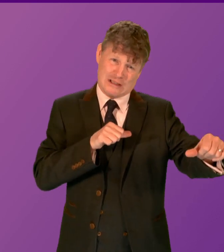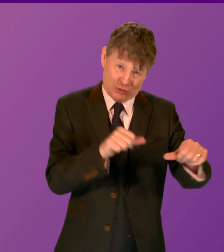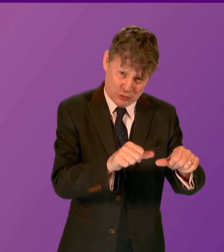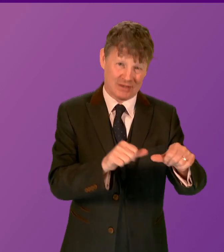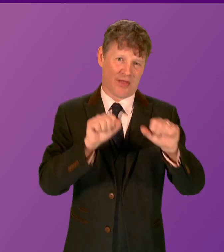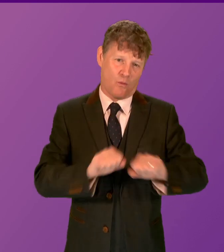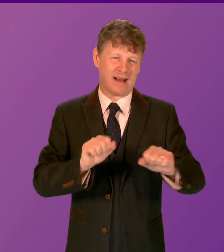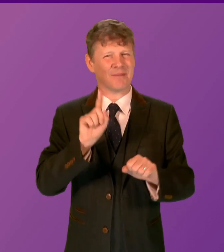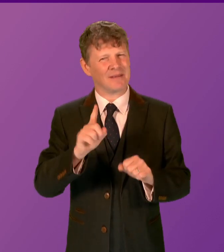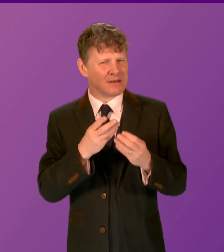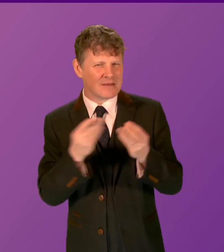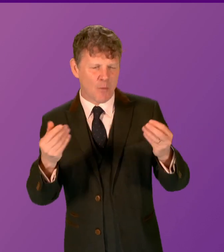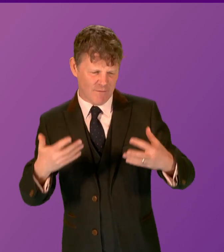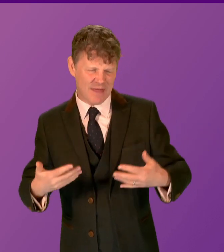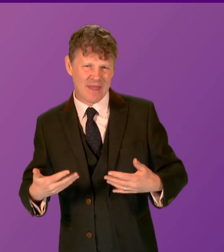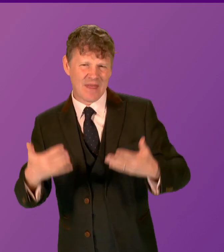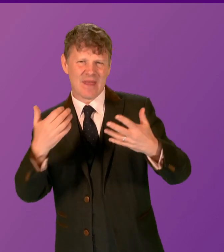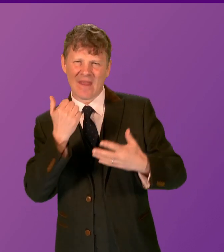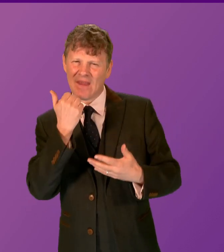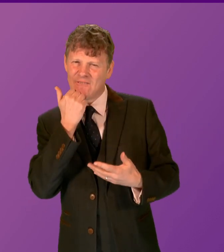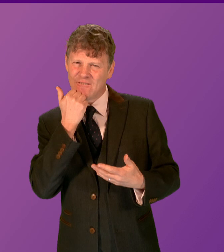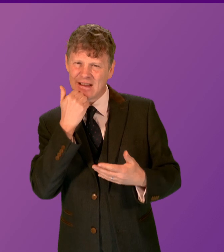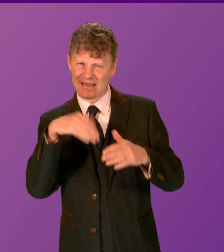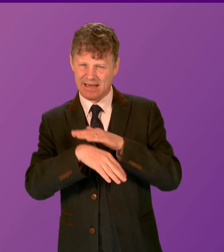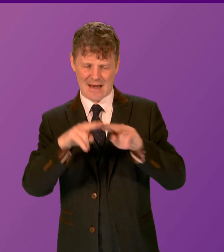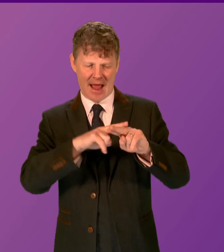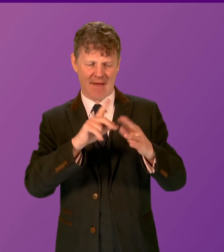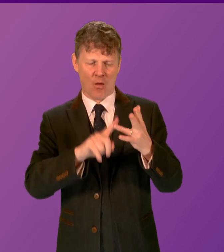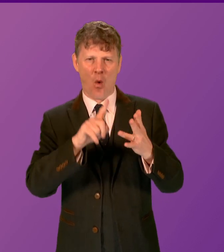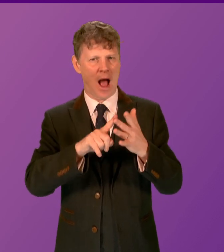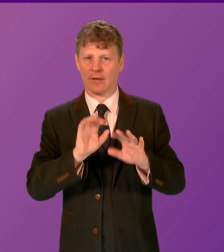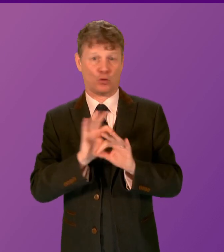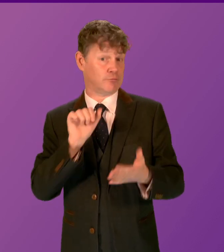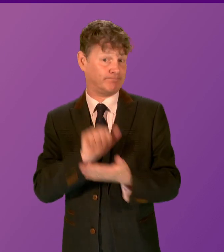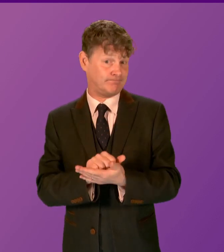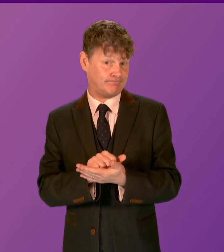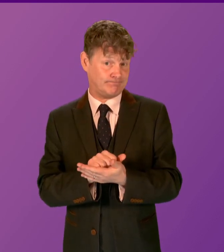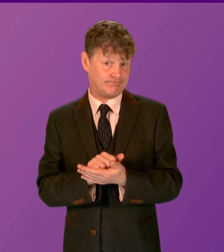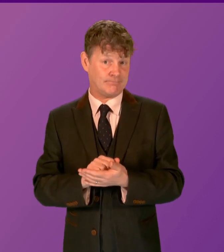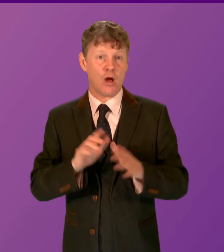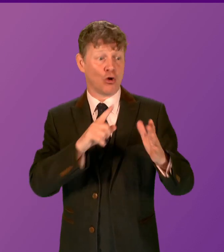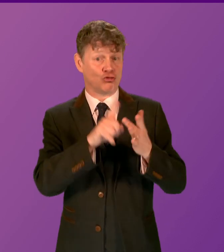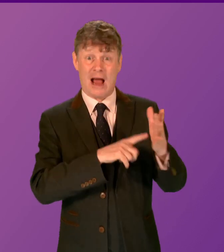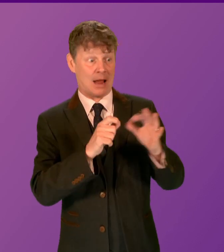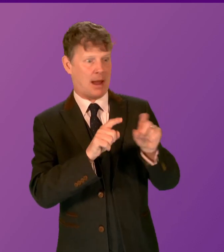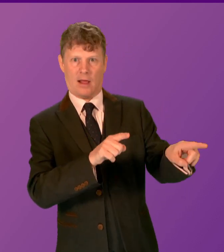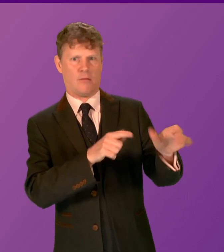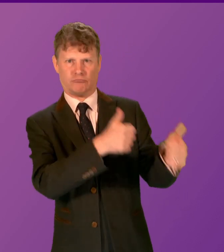Some of the figures that were presented in the response to the freedom of information request were erroneous, not due to anything that Jackie Baillie has said but, I believe,